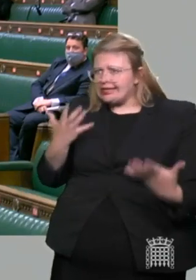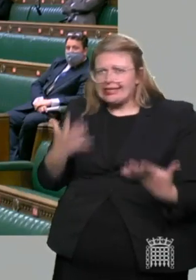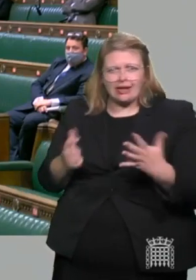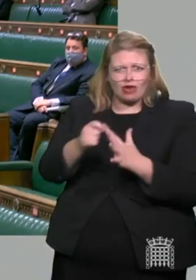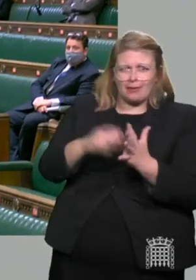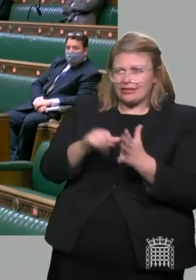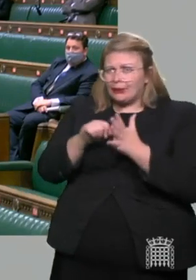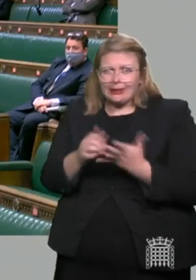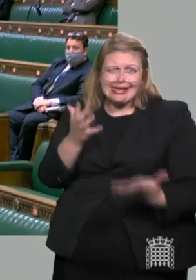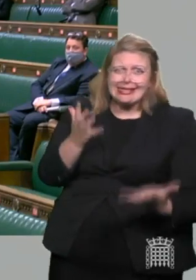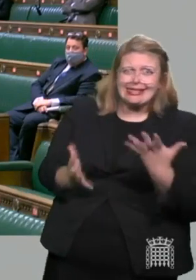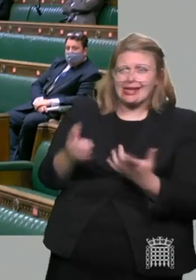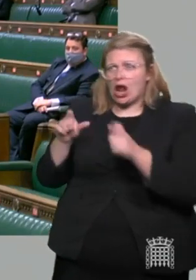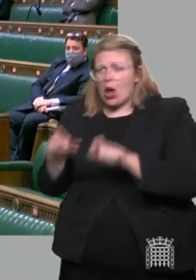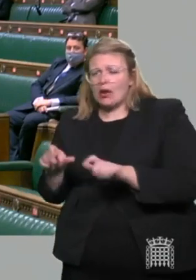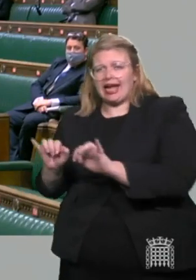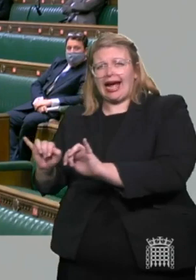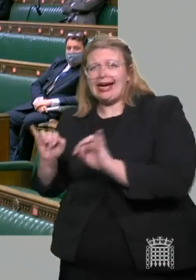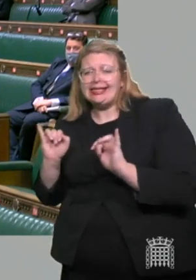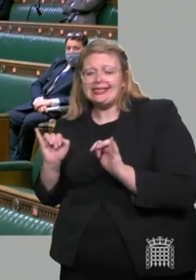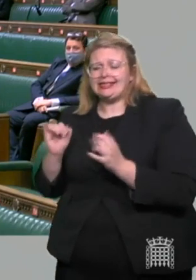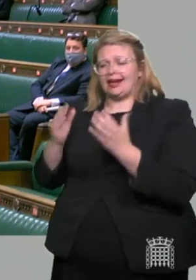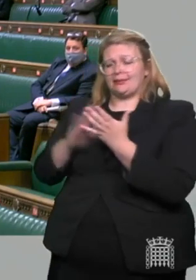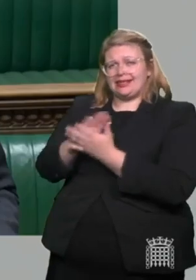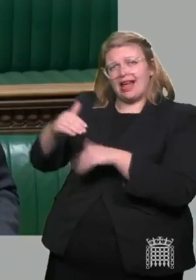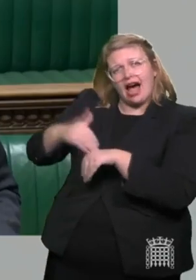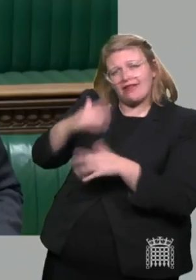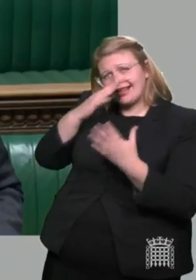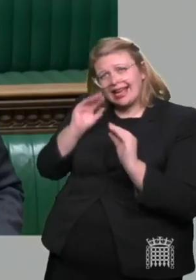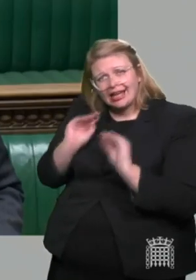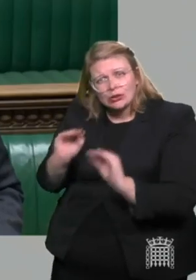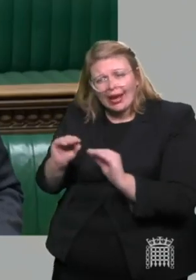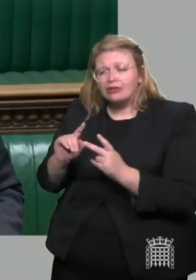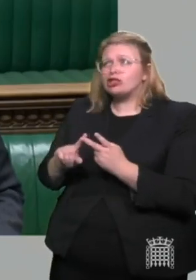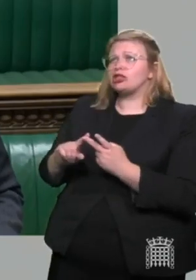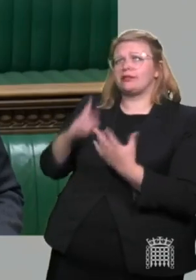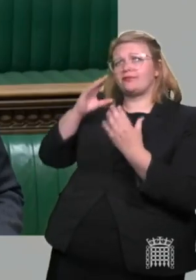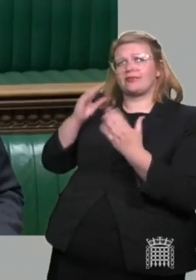with all the consequences that means for loss of education, the damage to people’s life chances,